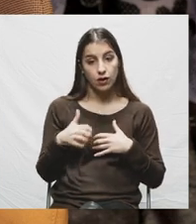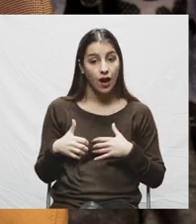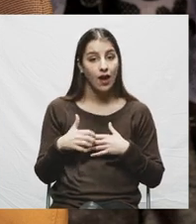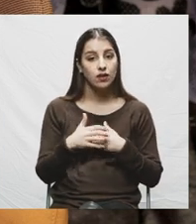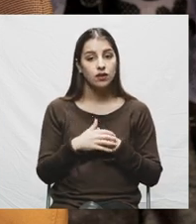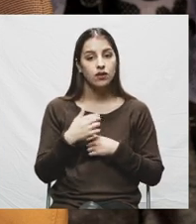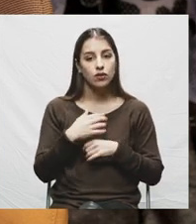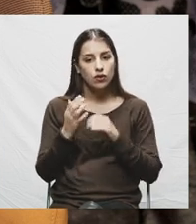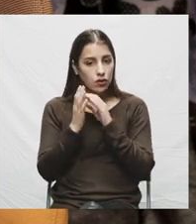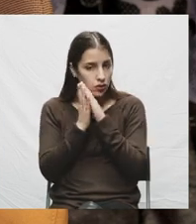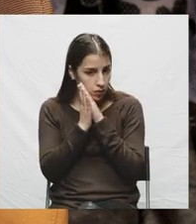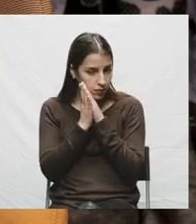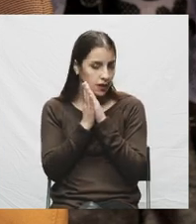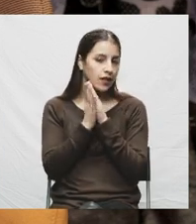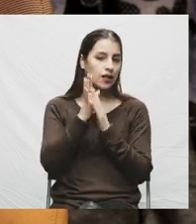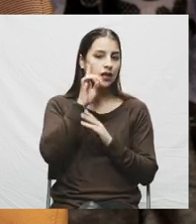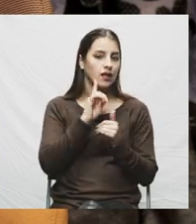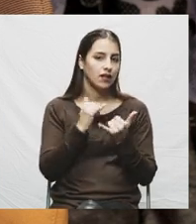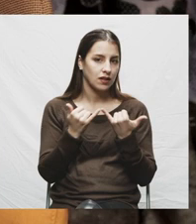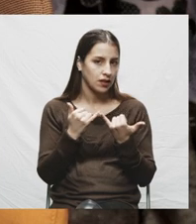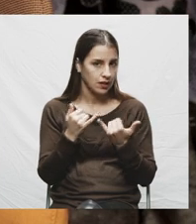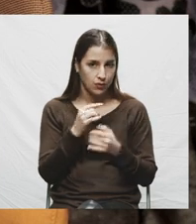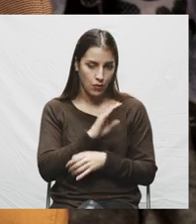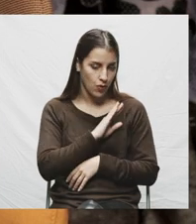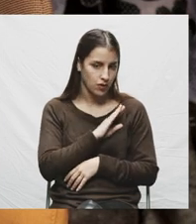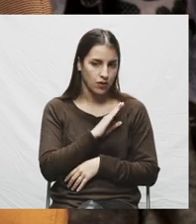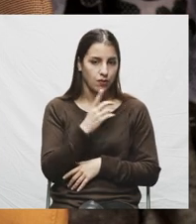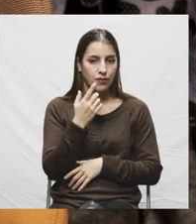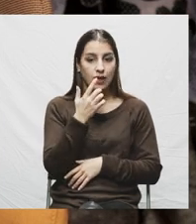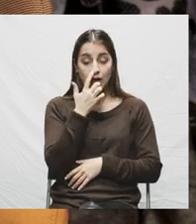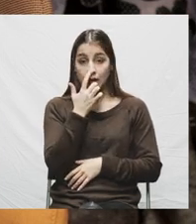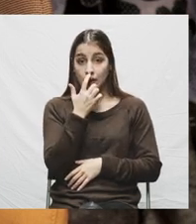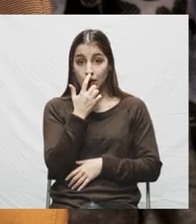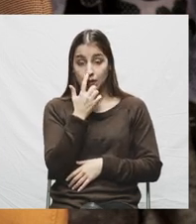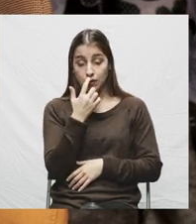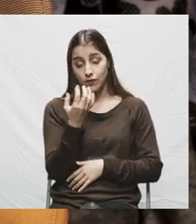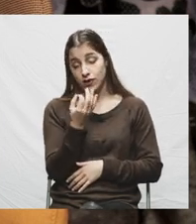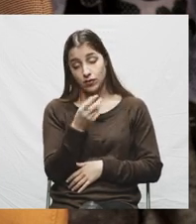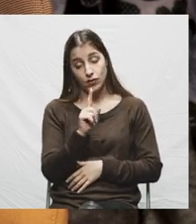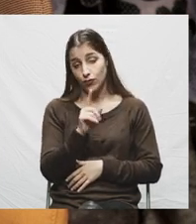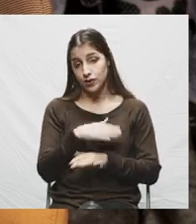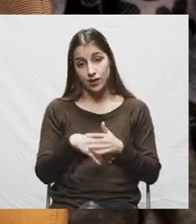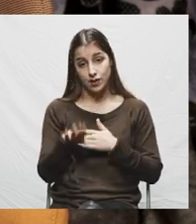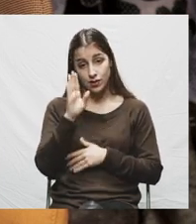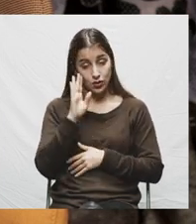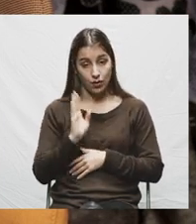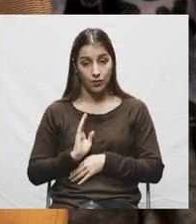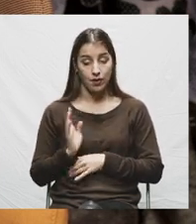because I had asthma, I slept with my aunt’s cats on purpose to be with a lot of asthma and not to do… soldiery, as we used to say.